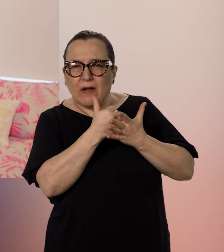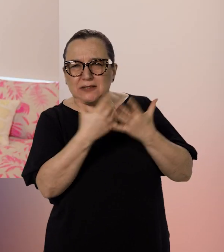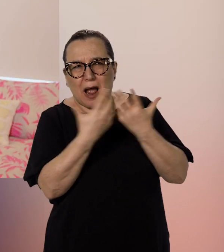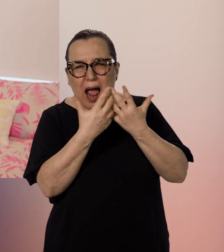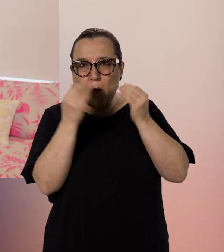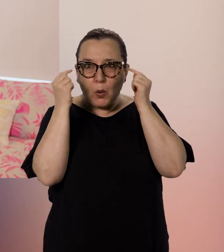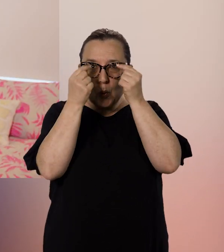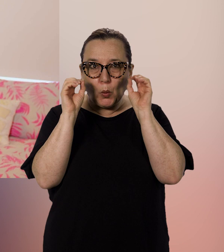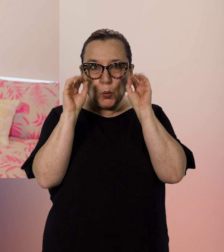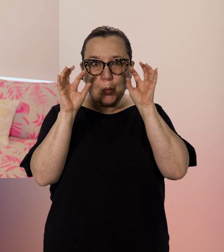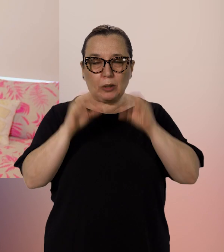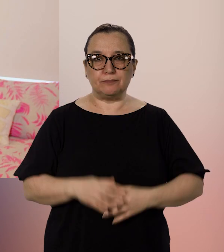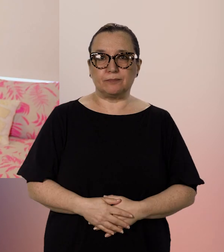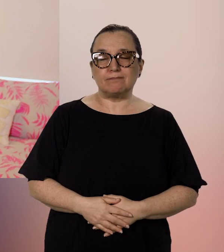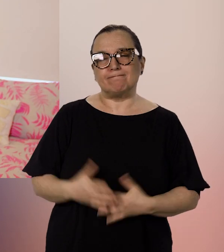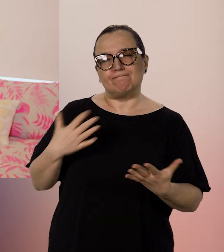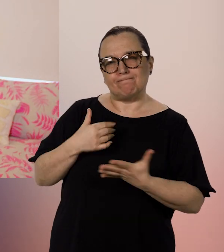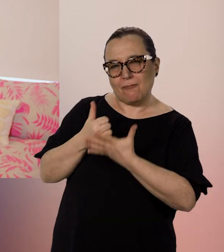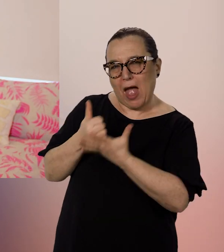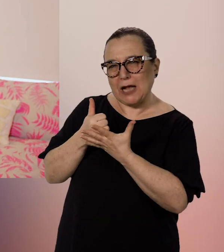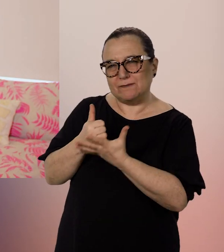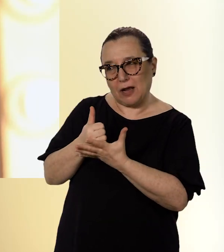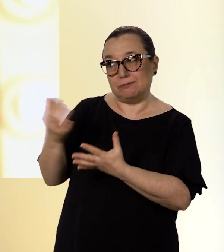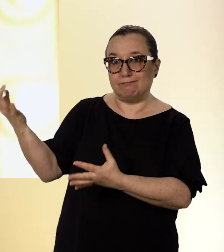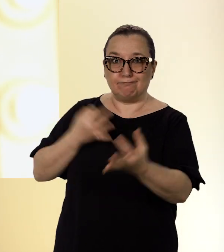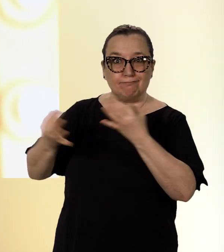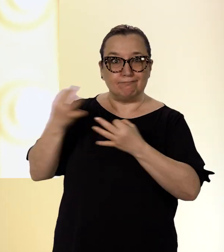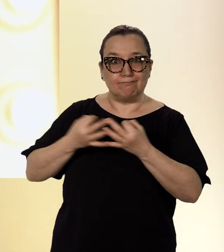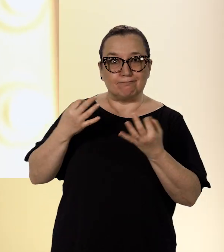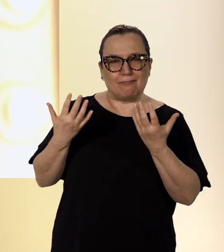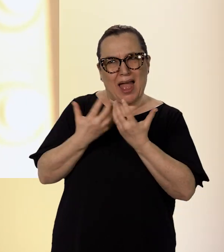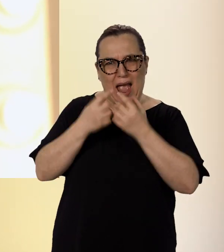Charlotte: That's probably the advice I get asked for the most, "How would I recreate my brows and my lashes?" So, I'd love to help.